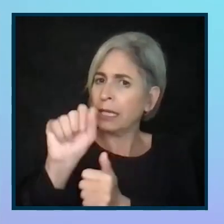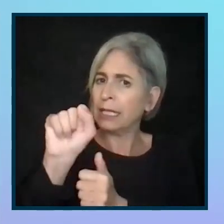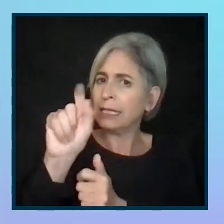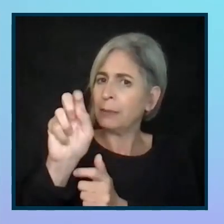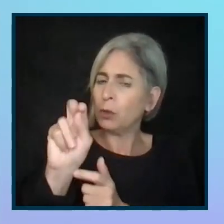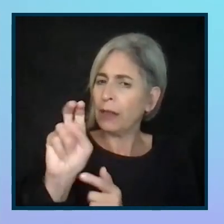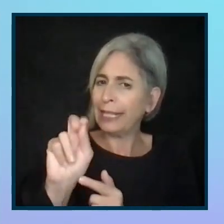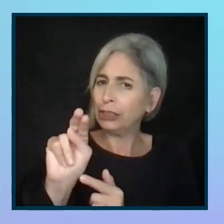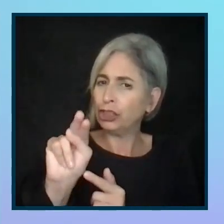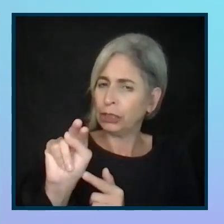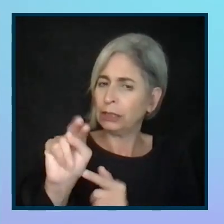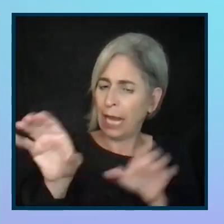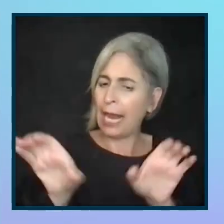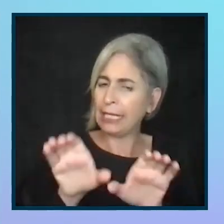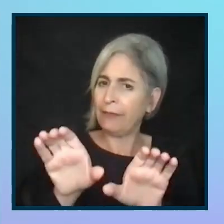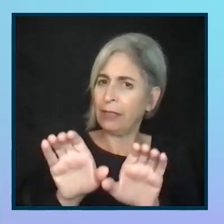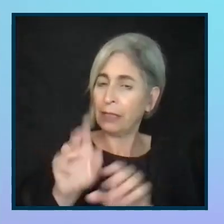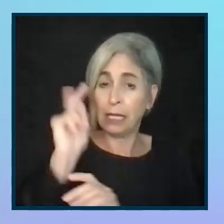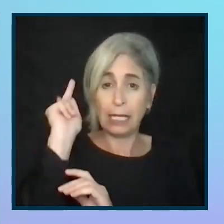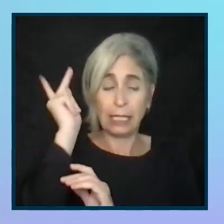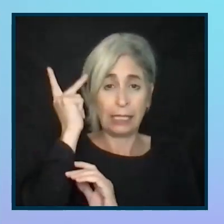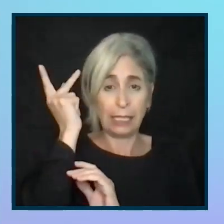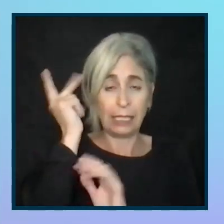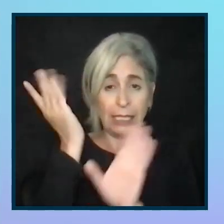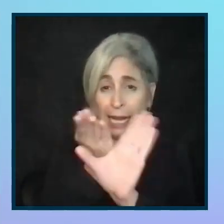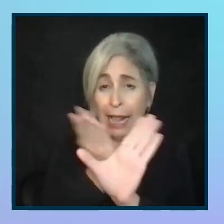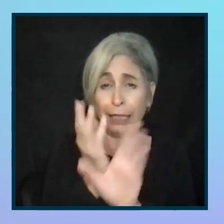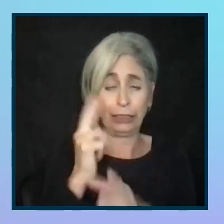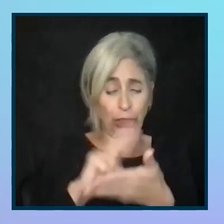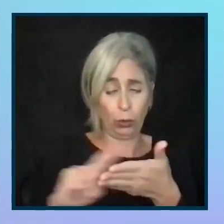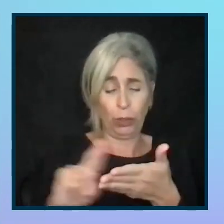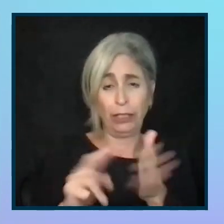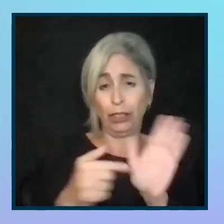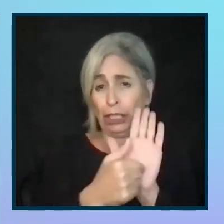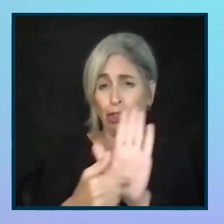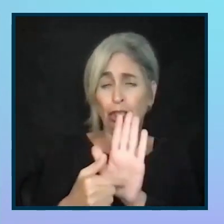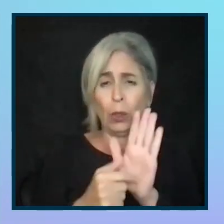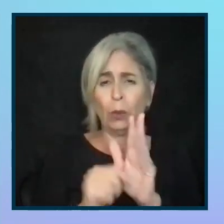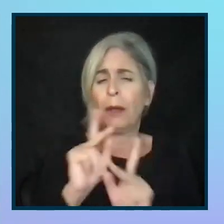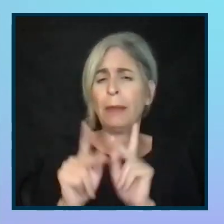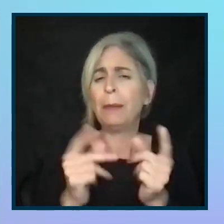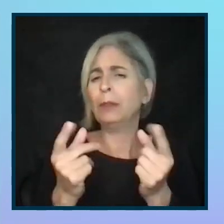There's a lot of psychology research out there that says that when people do simulations